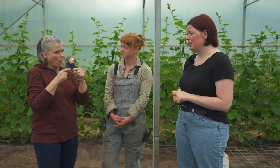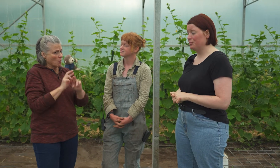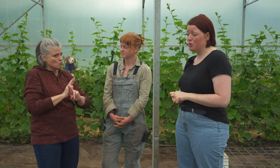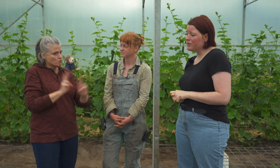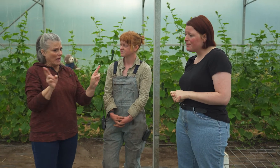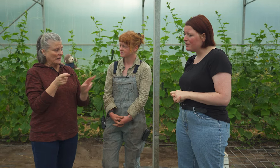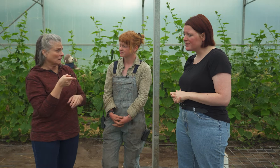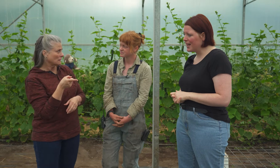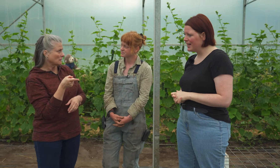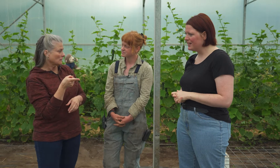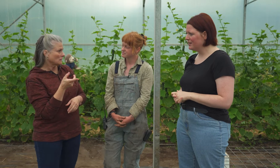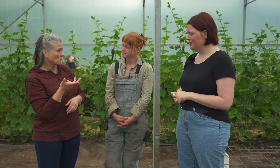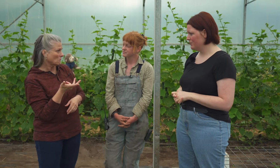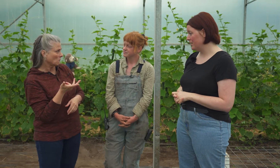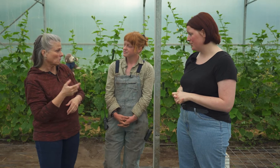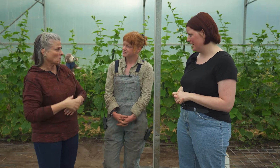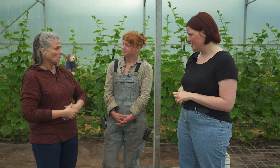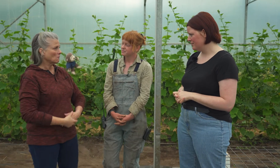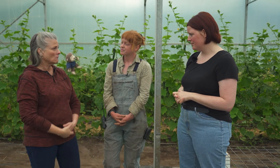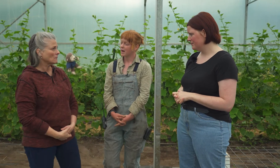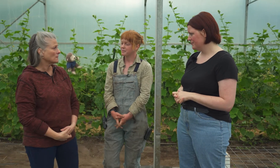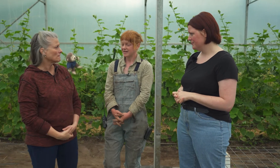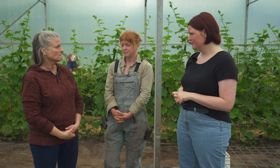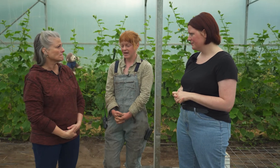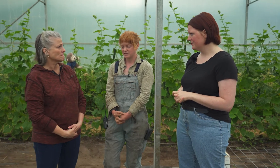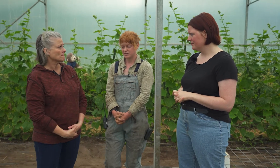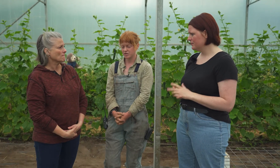can you move them outside when they're ready? That depends.